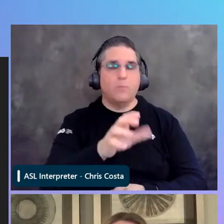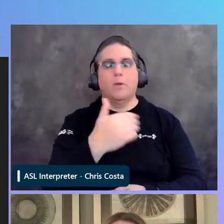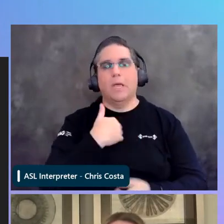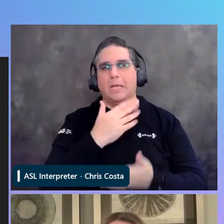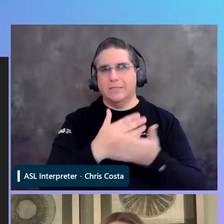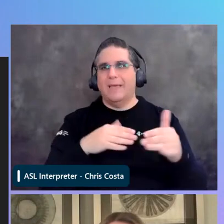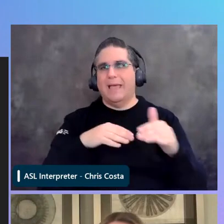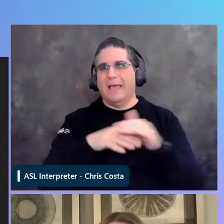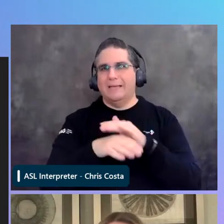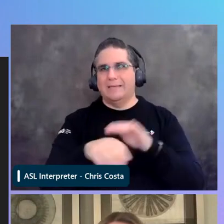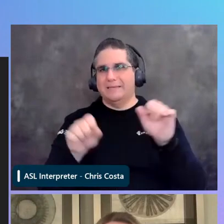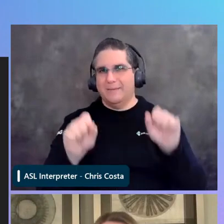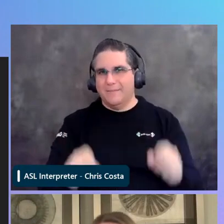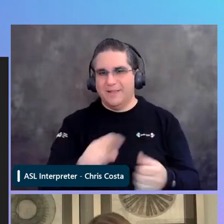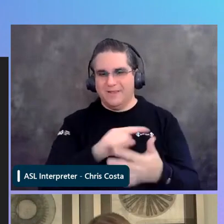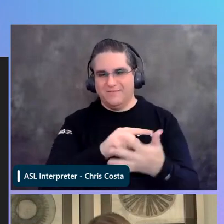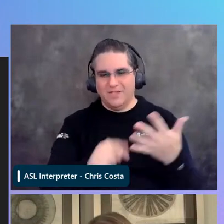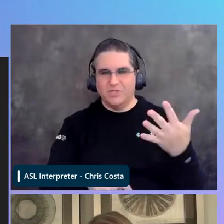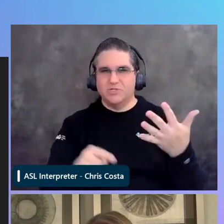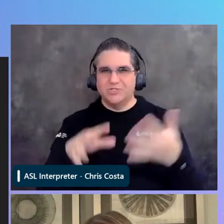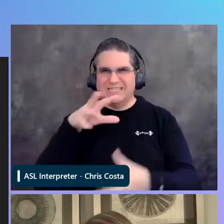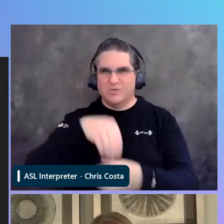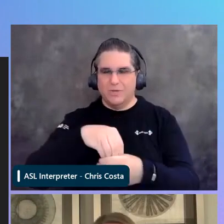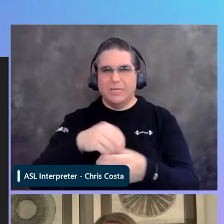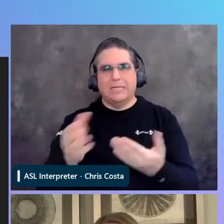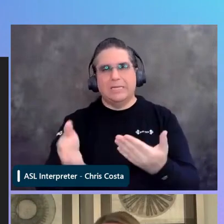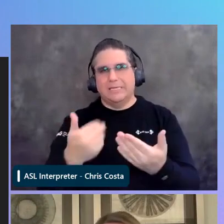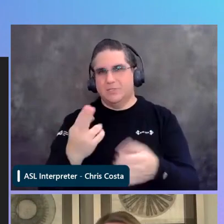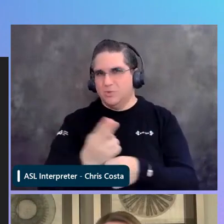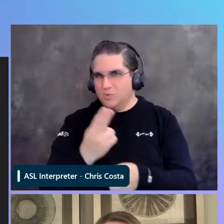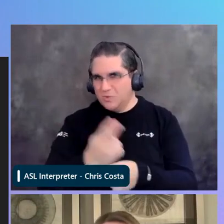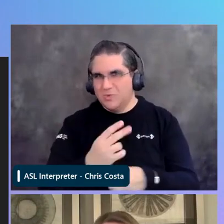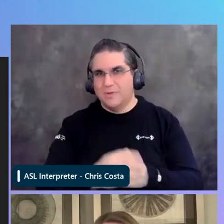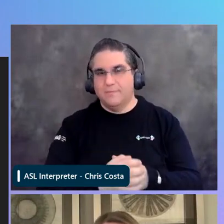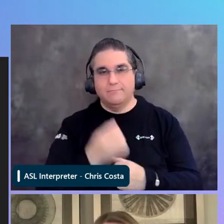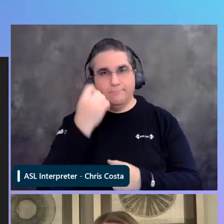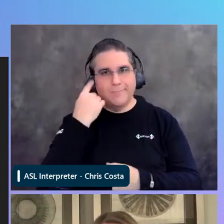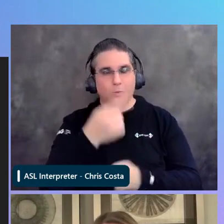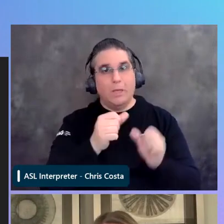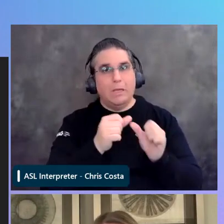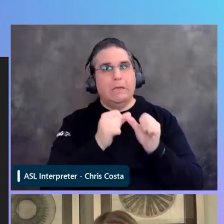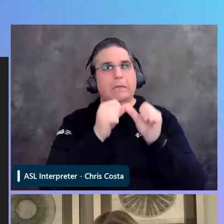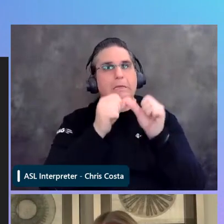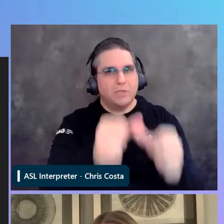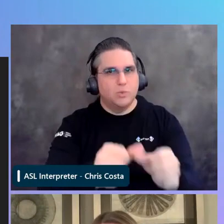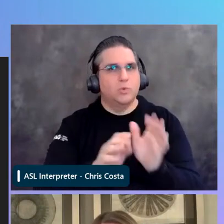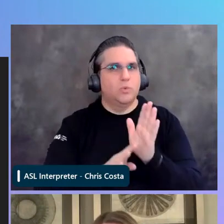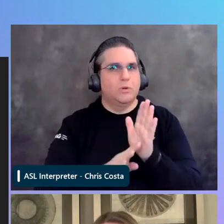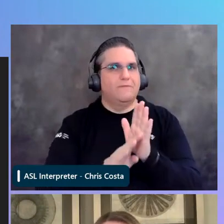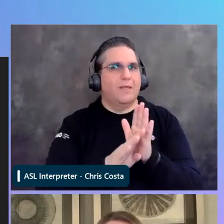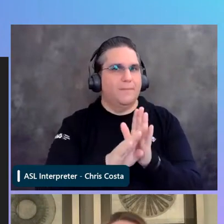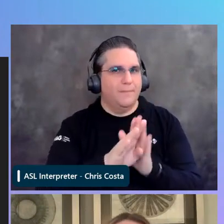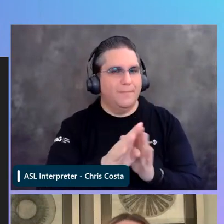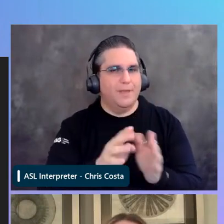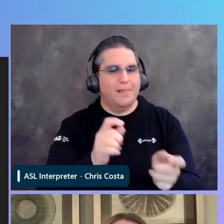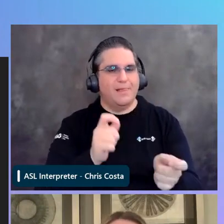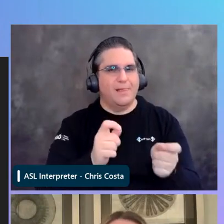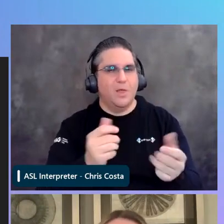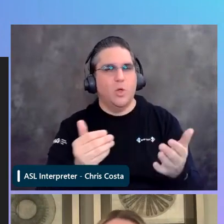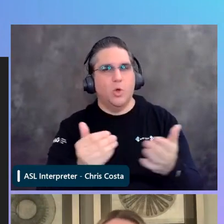intuitive to use. And again, it is a ongoing development. Um, features and projects that's